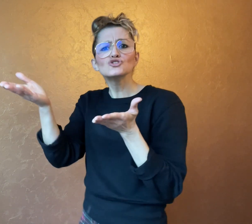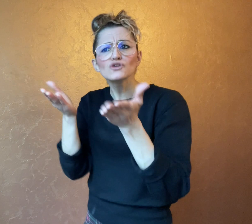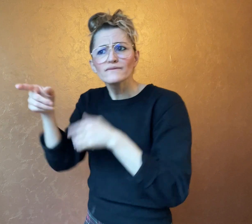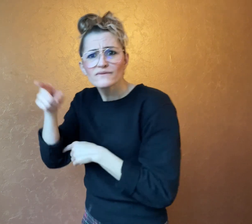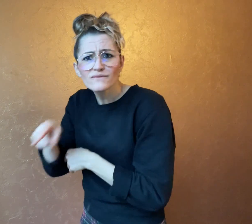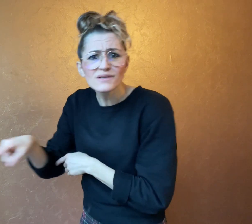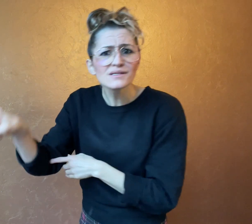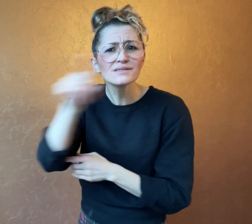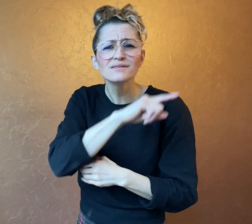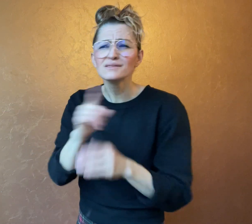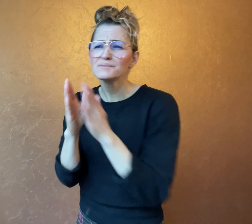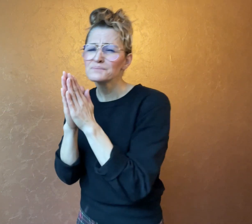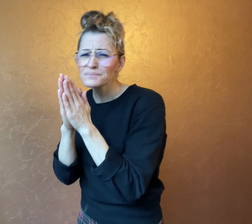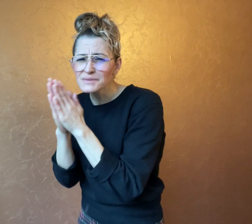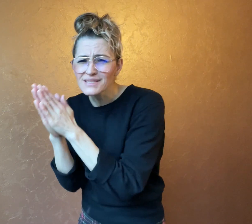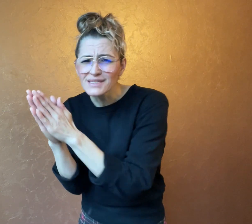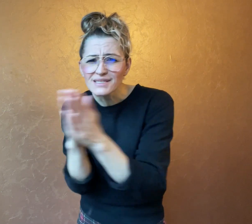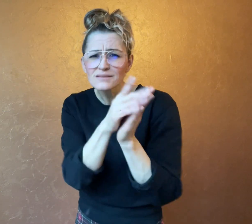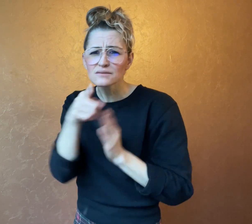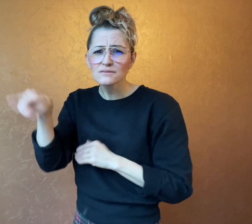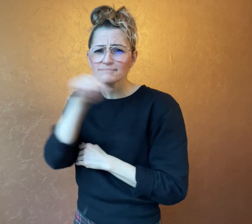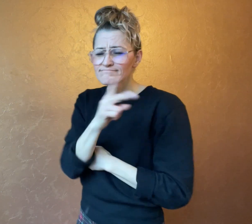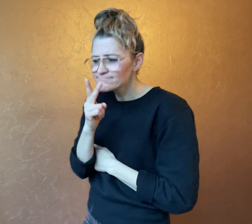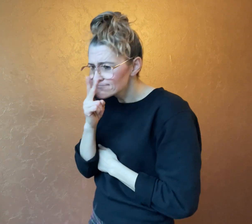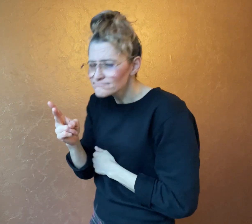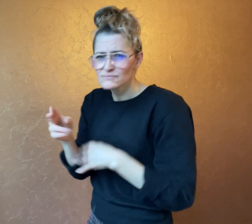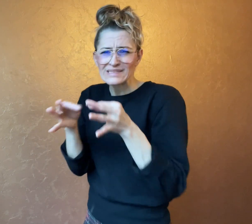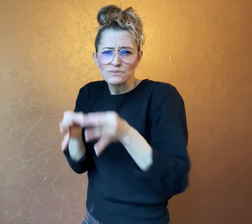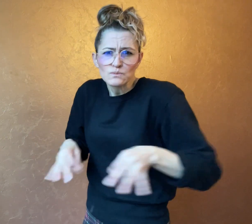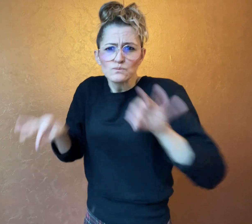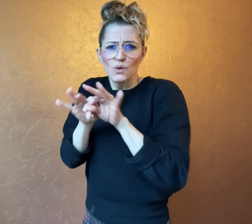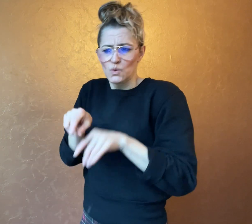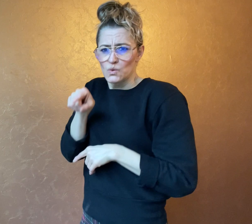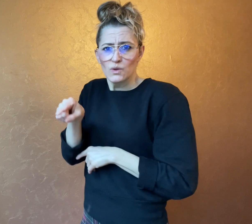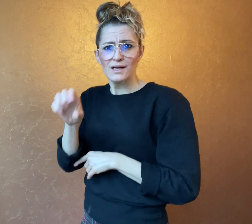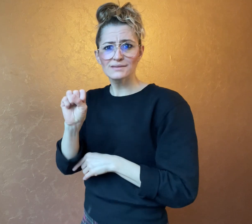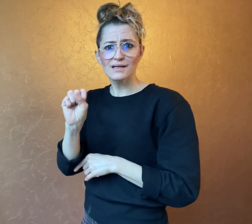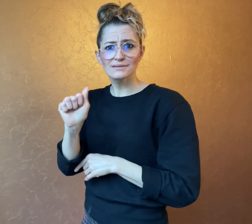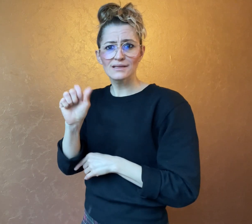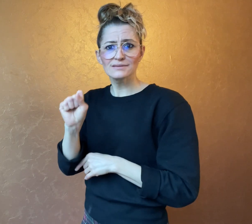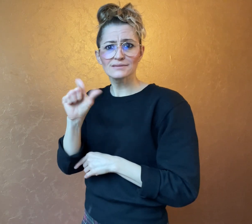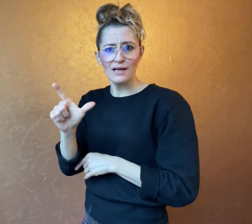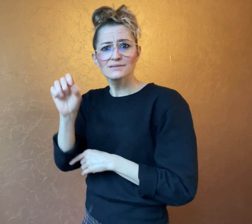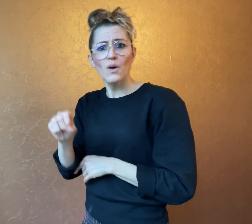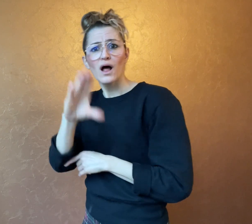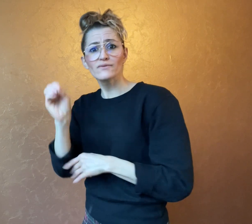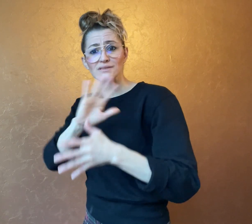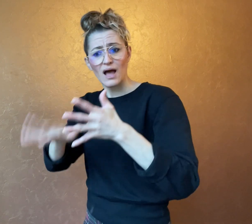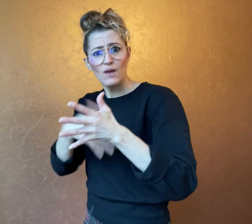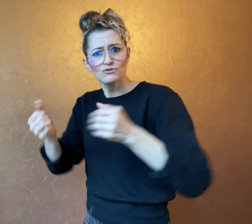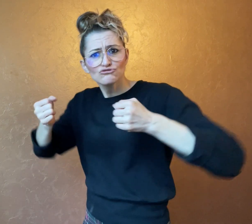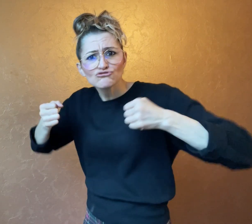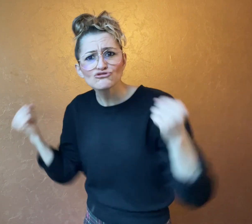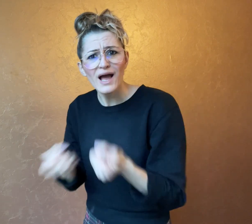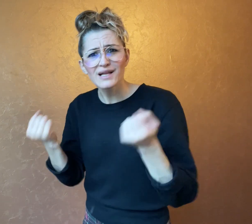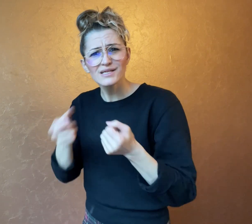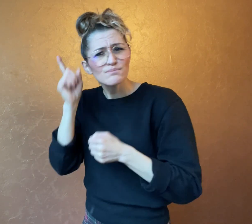to prioritize SASL training among staff to develop